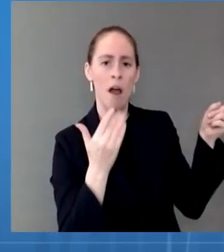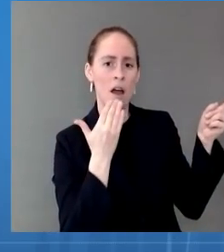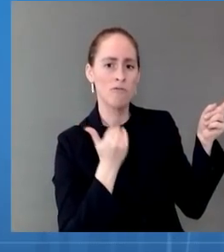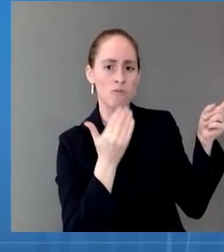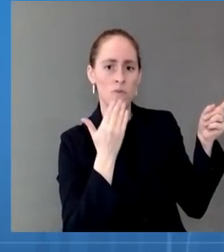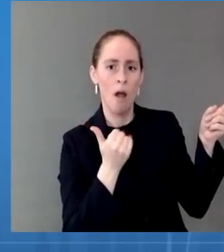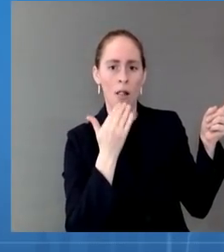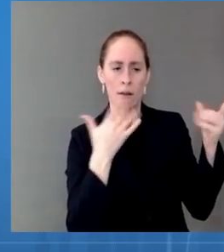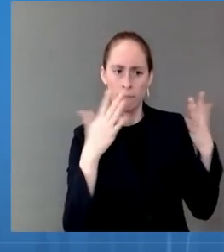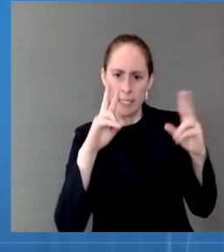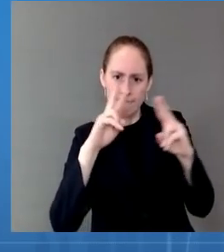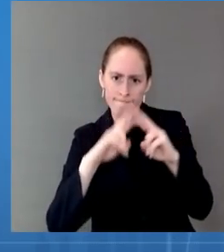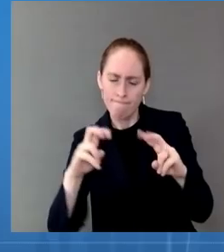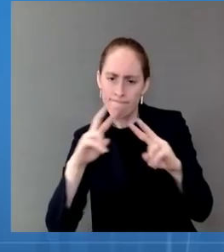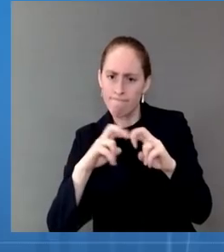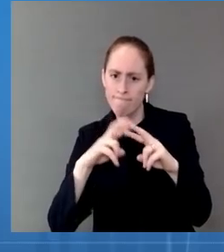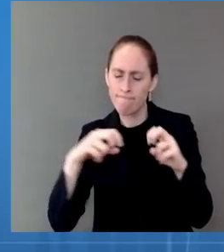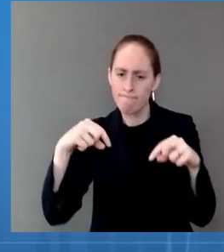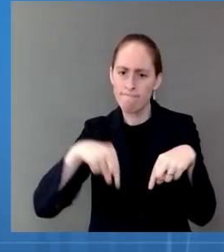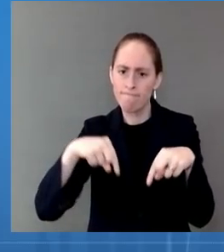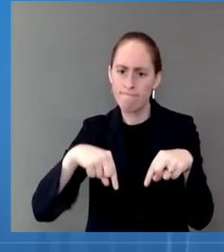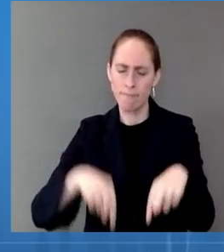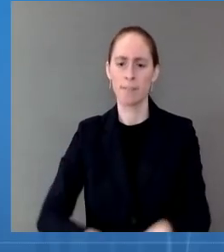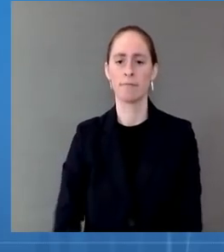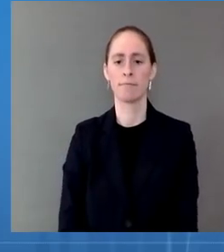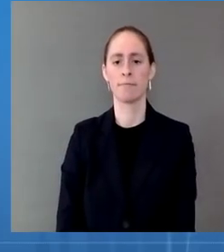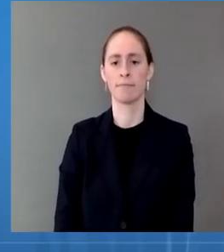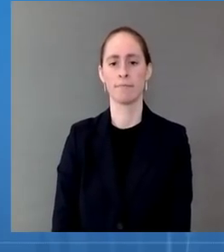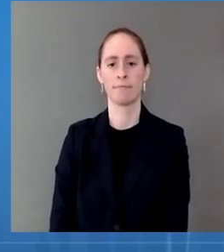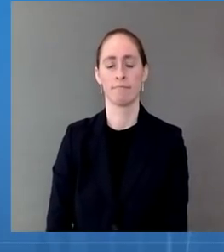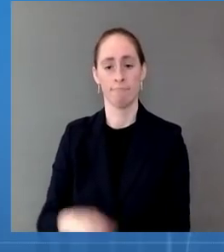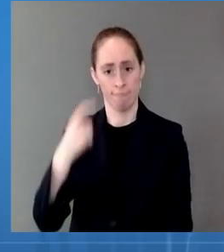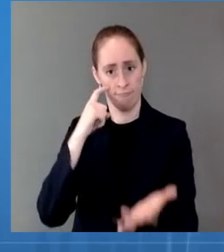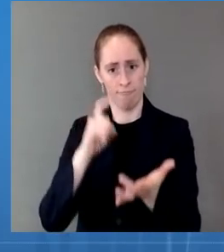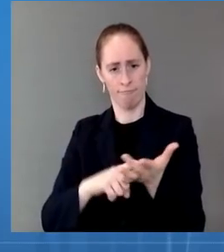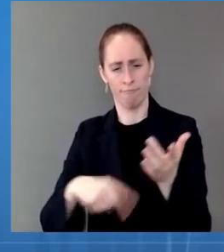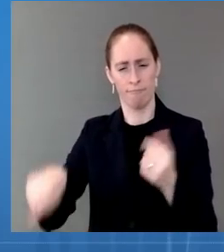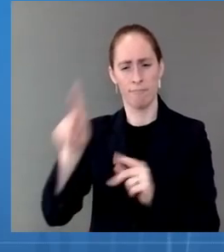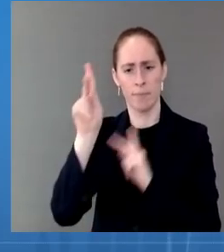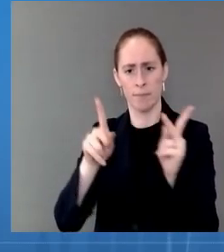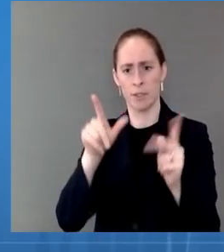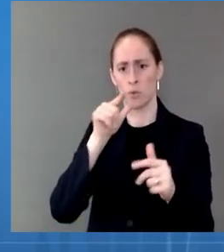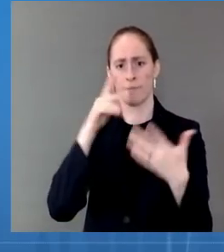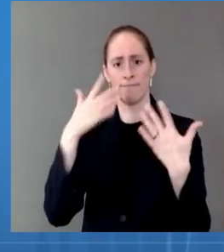and a vaccine at least five months earlier, and compared those who had received a booster dose